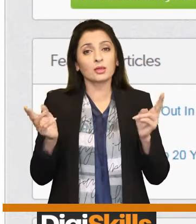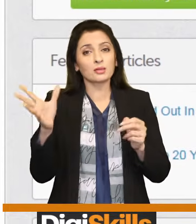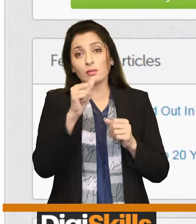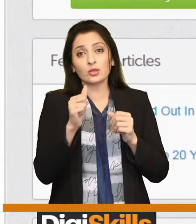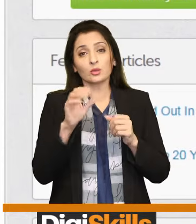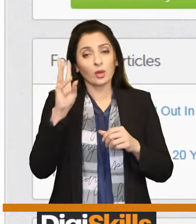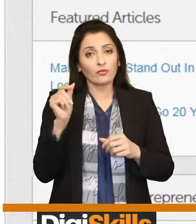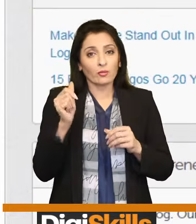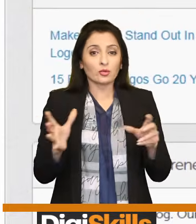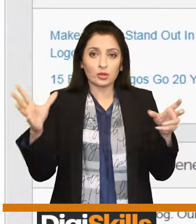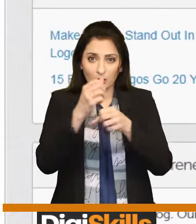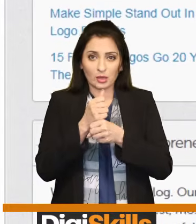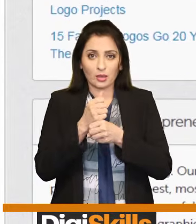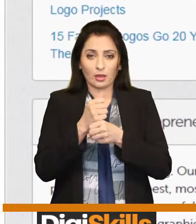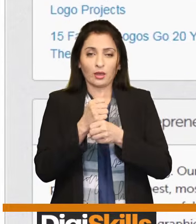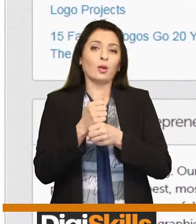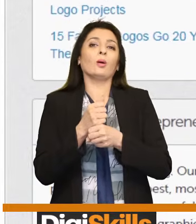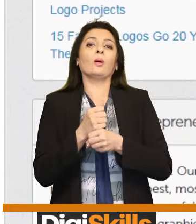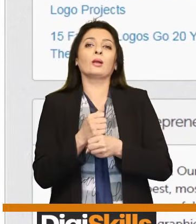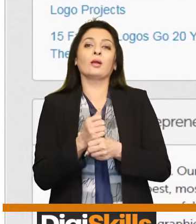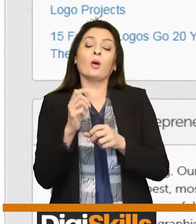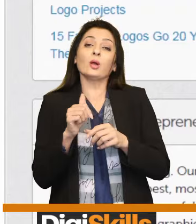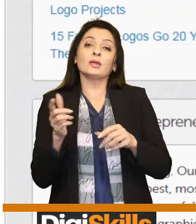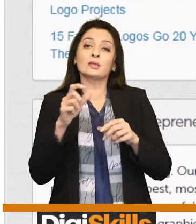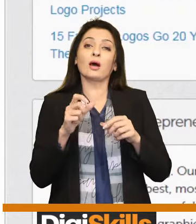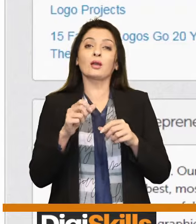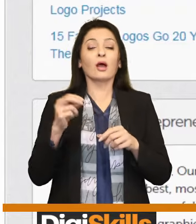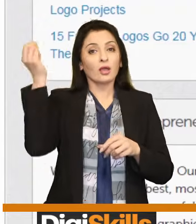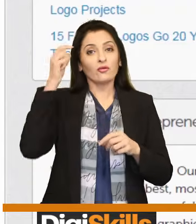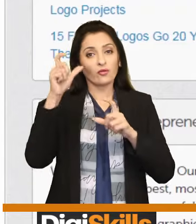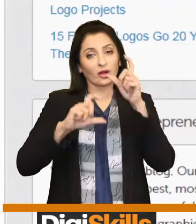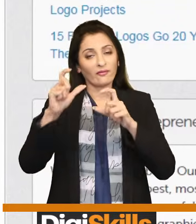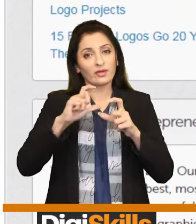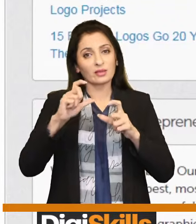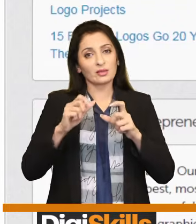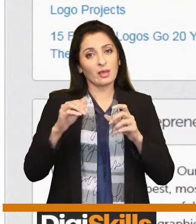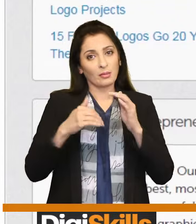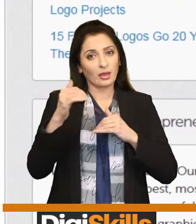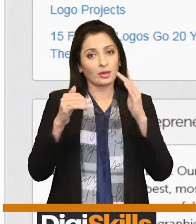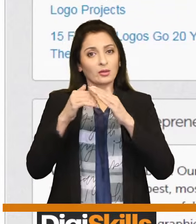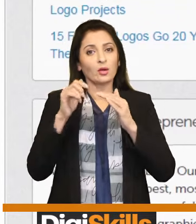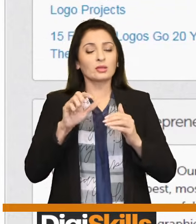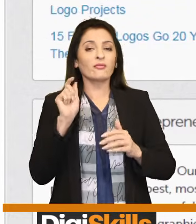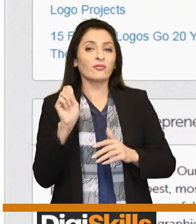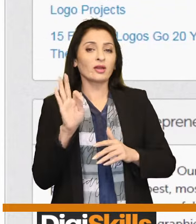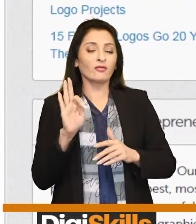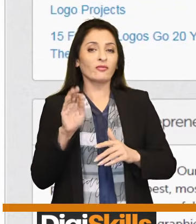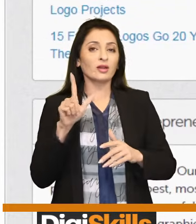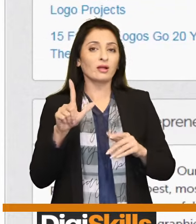Infographics were created based on this information. Of course freelancing is proving to be more than